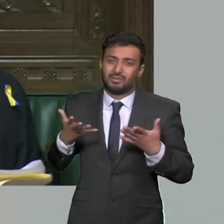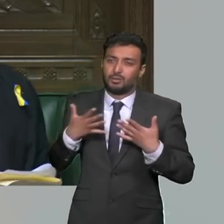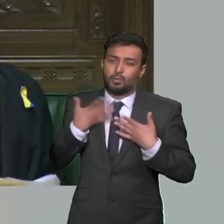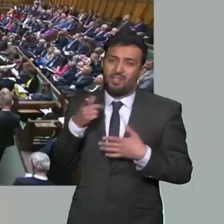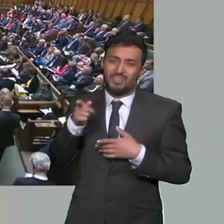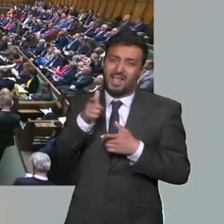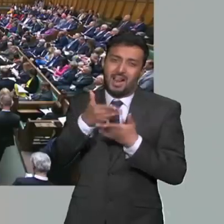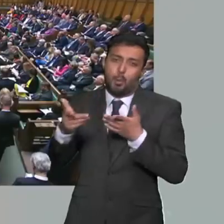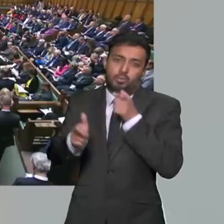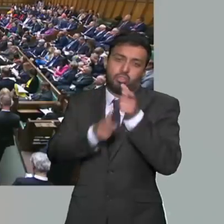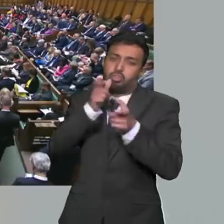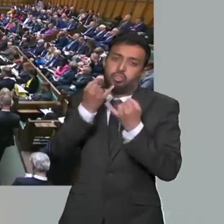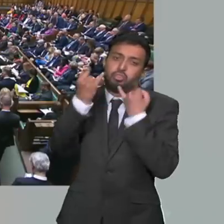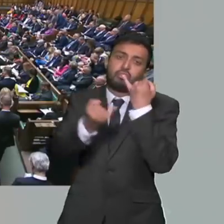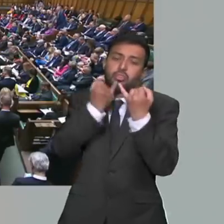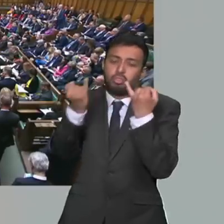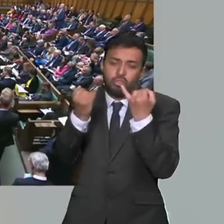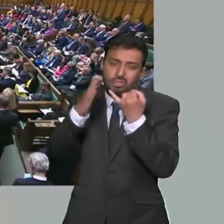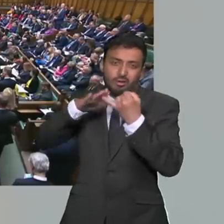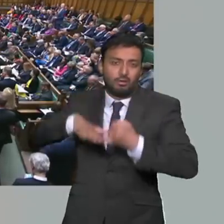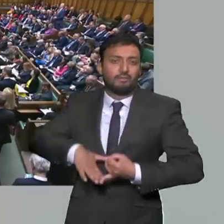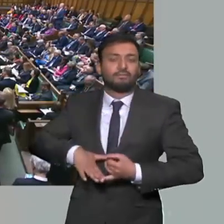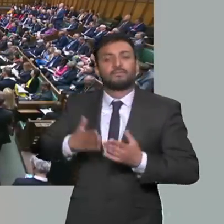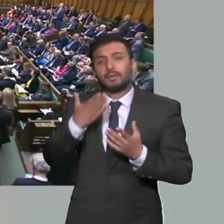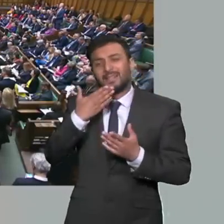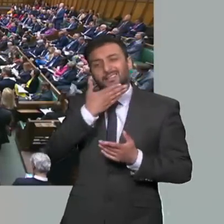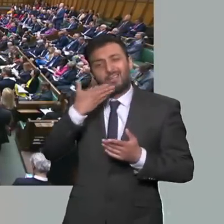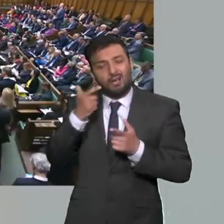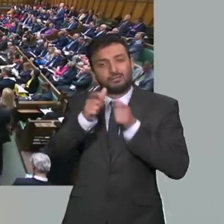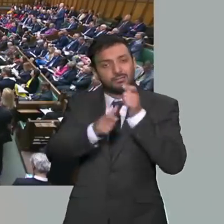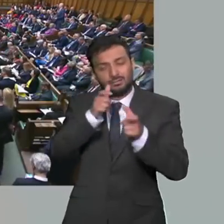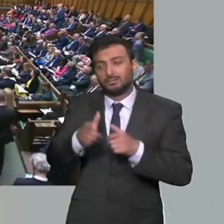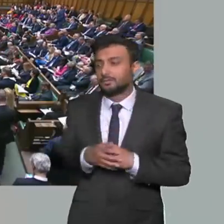Mr John Baron (Basildon and Billericay) (Con) The Prime Minister will recall that I previously